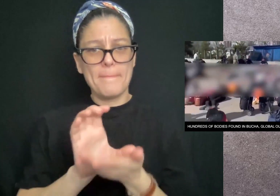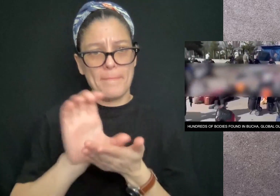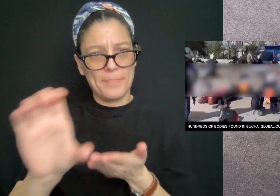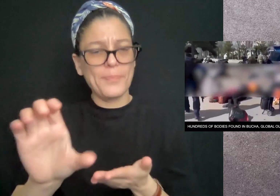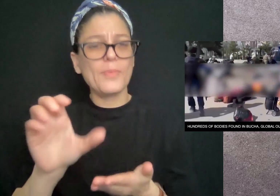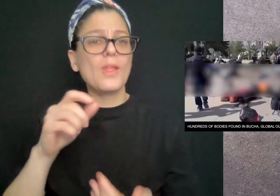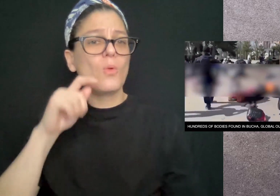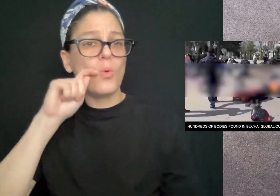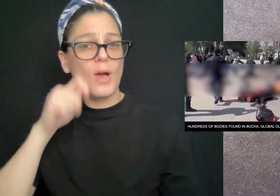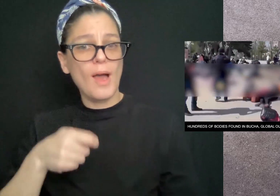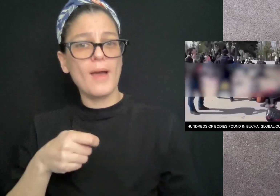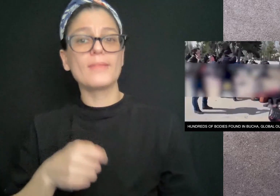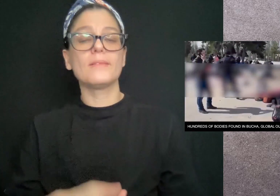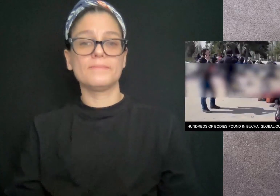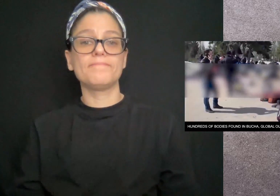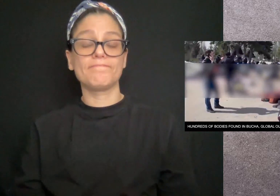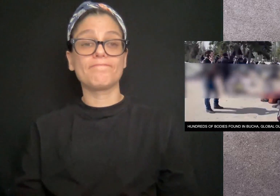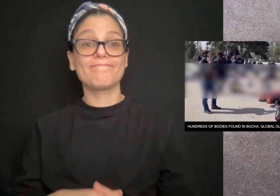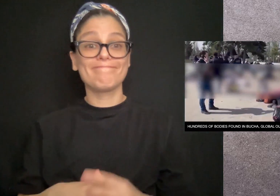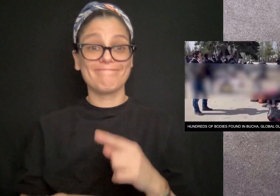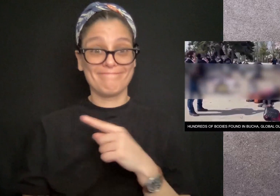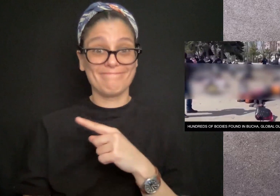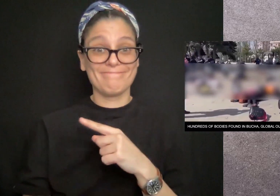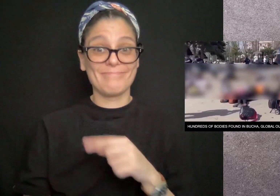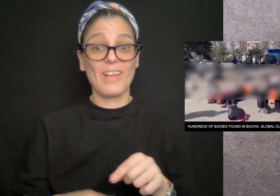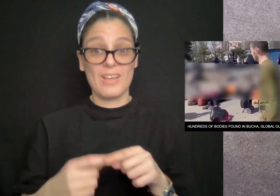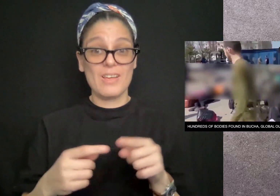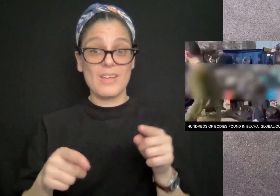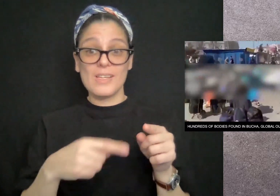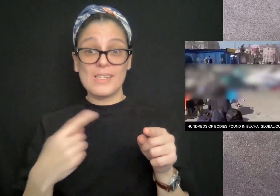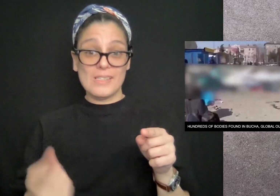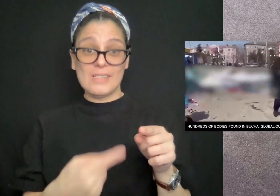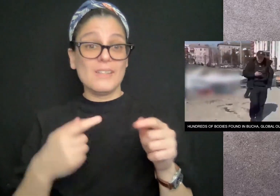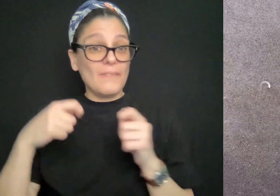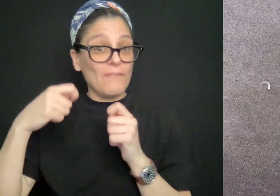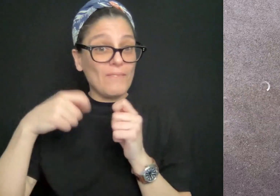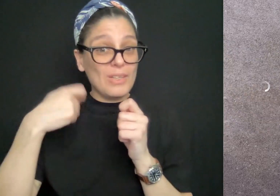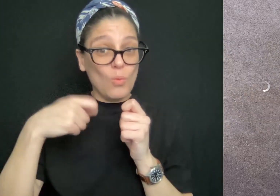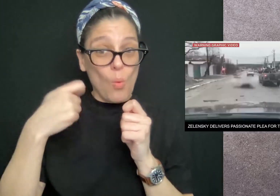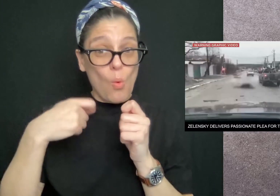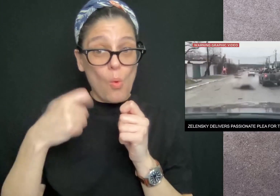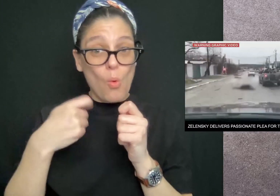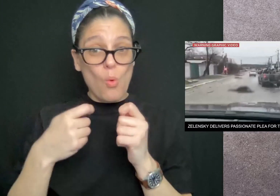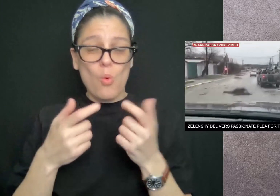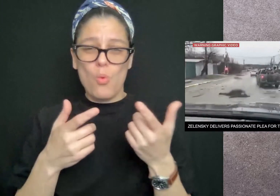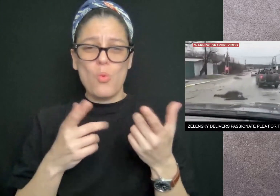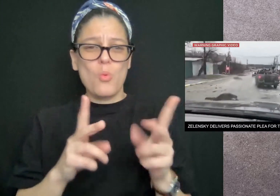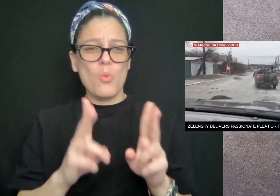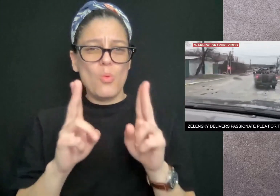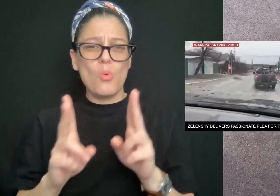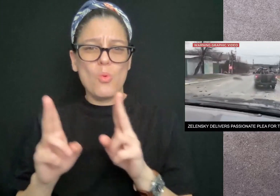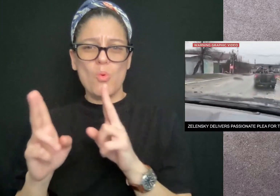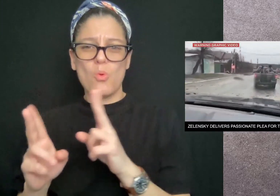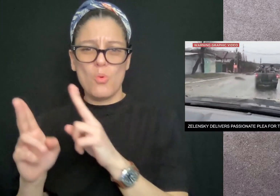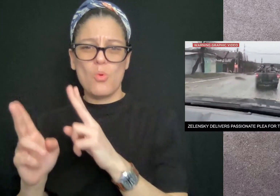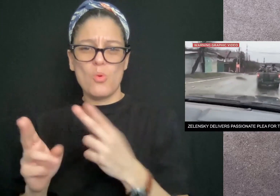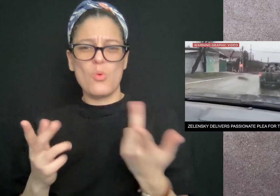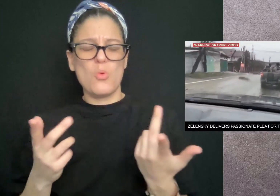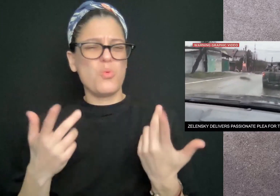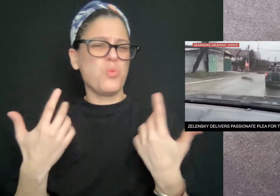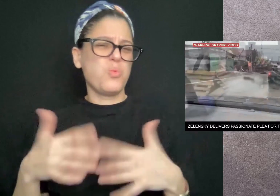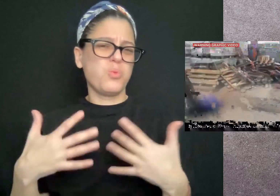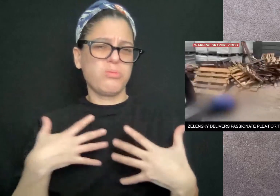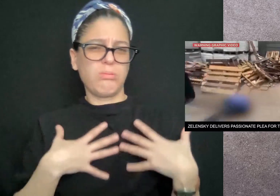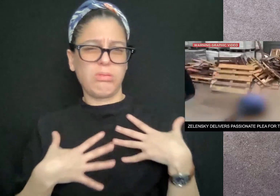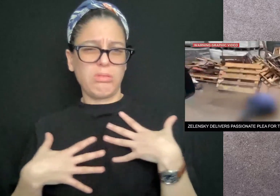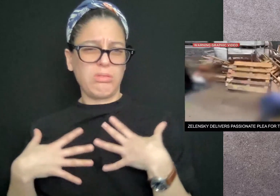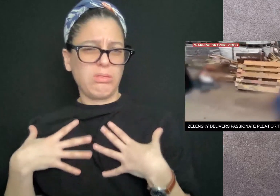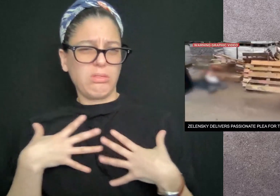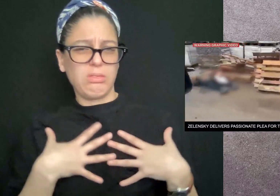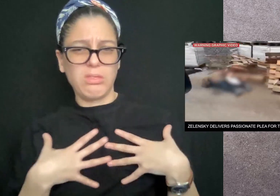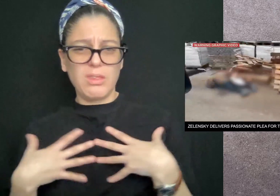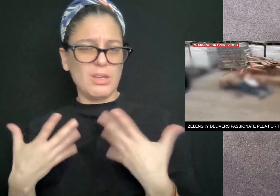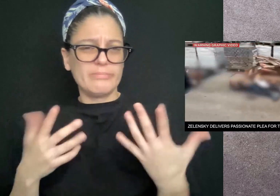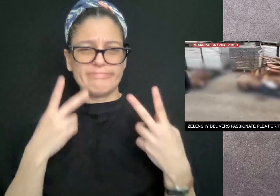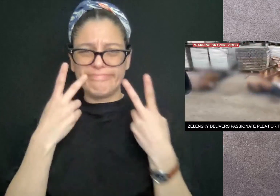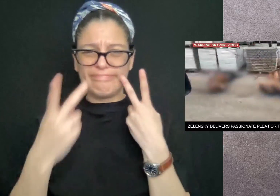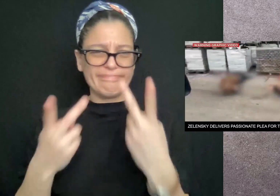provide humanitarian military and financial support to Ukraine video from parts of Ukraine